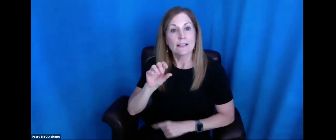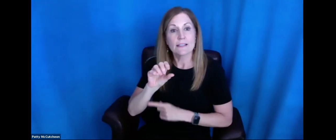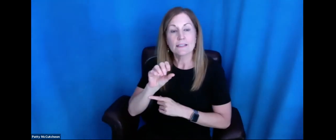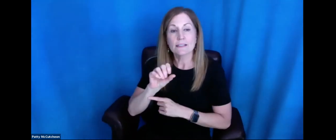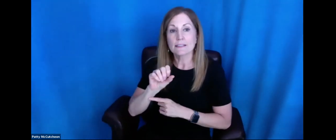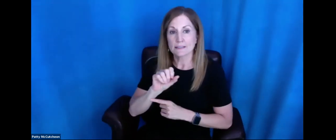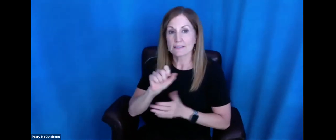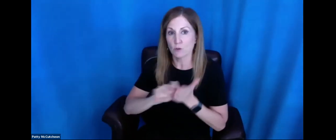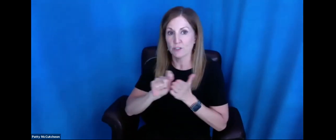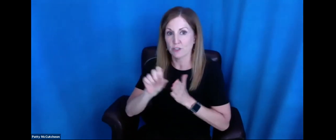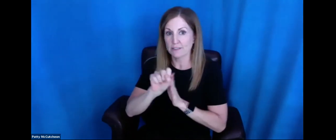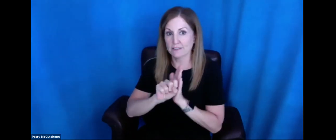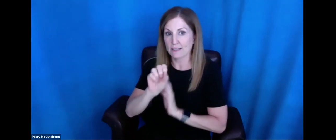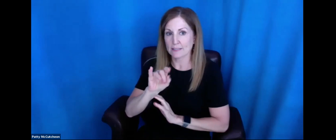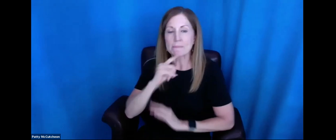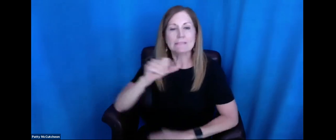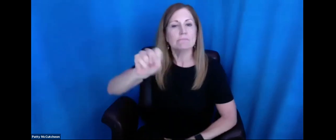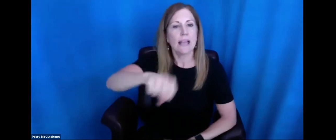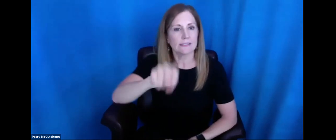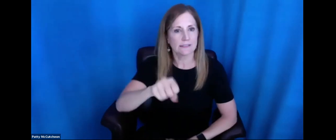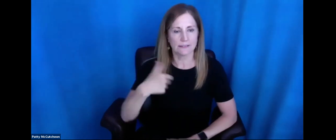And, yes, we are on that issue, absolutely.